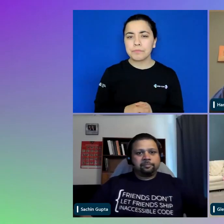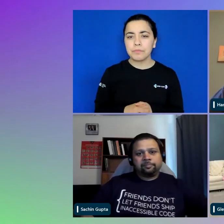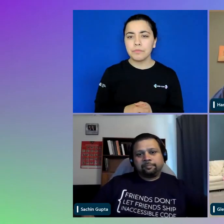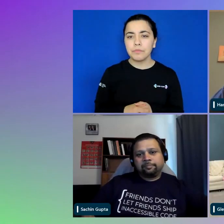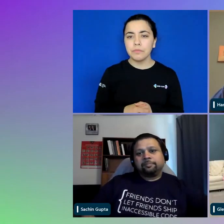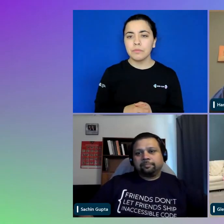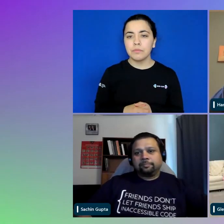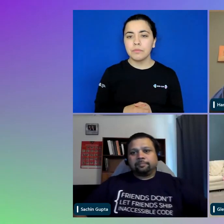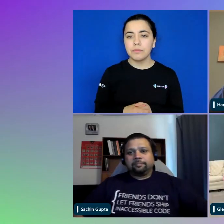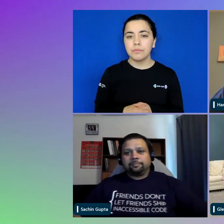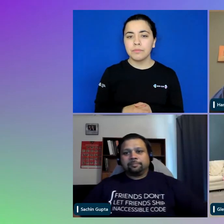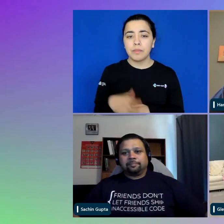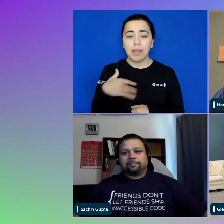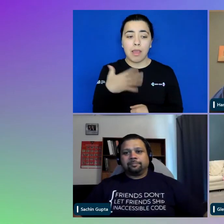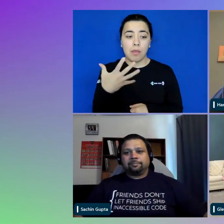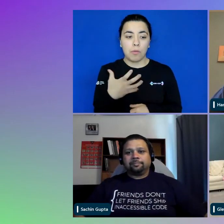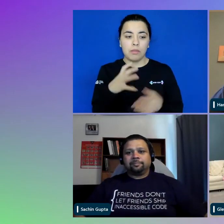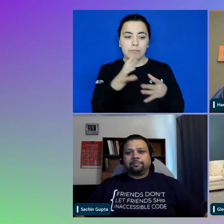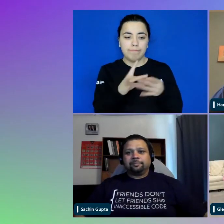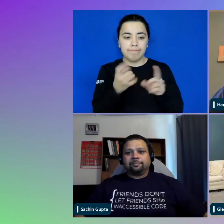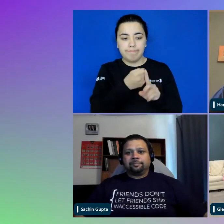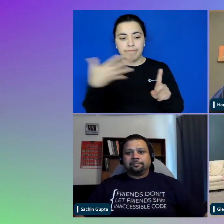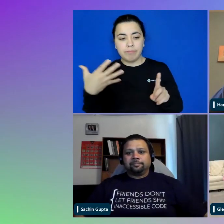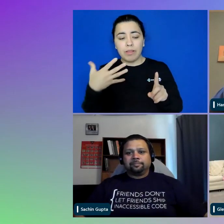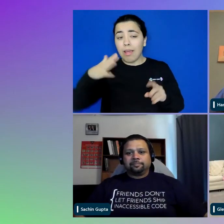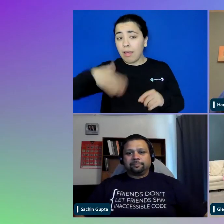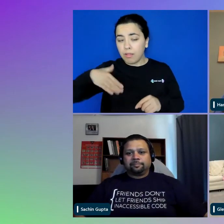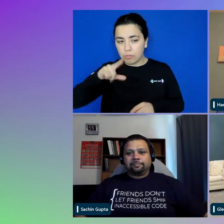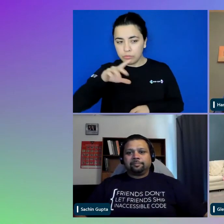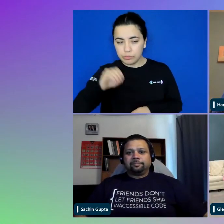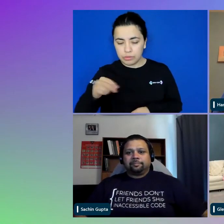said, Sachin, about trying to get to 100. When I first joined